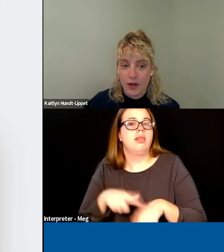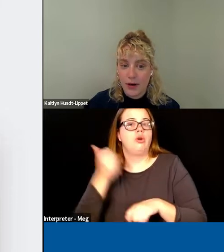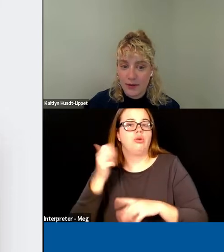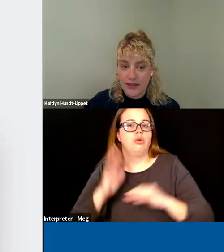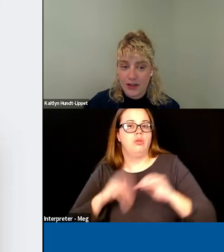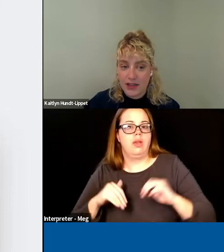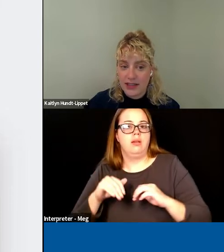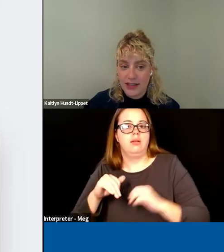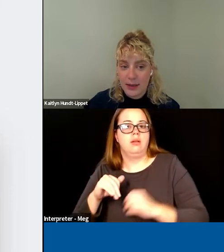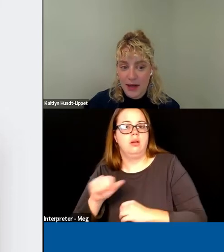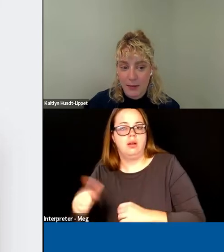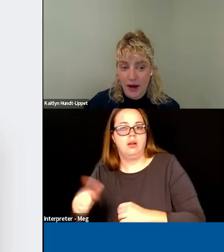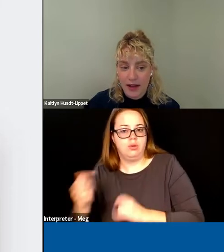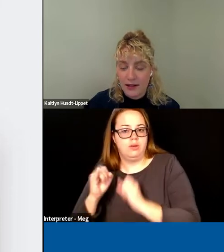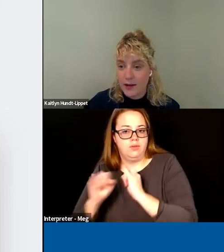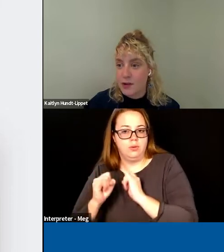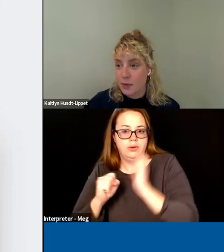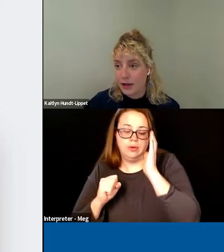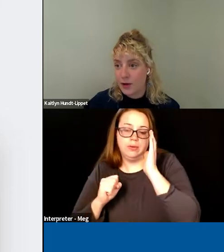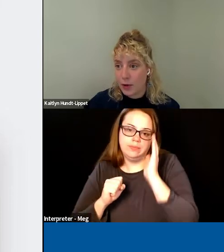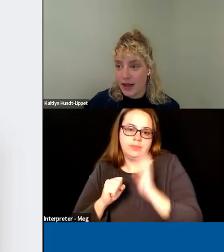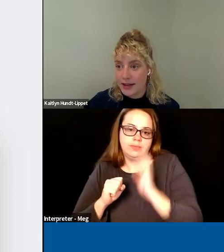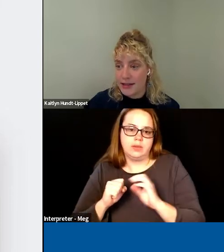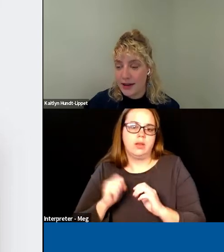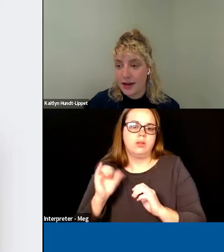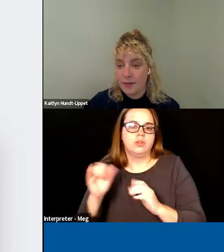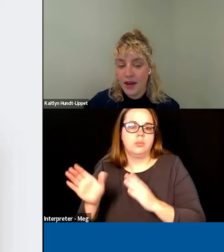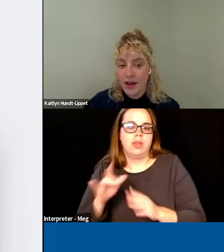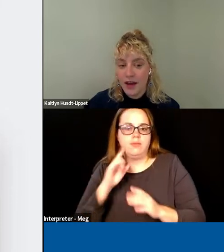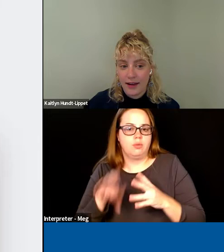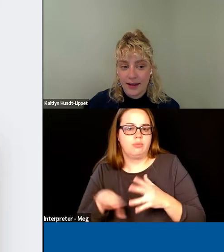So when you're running research, just to keep that in mind. Also plan for breaks.